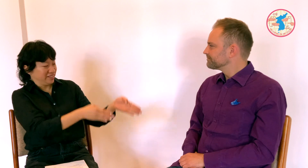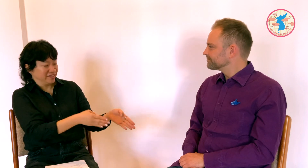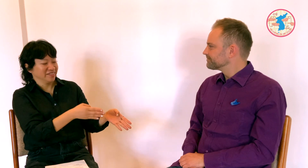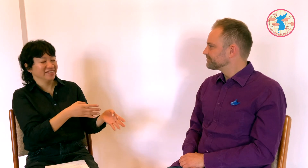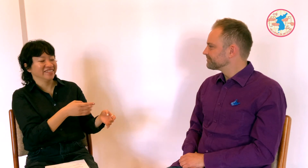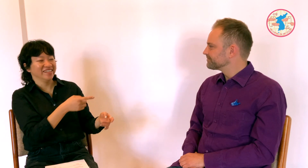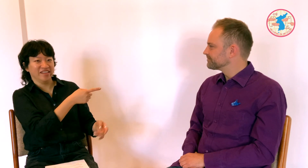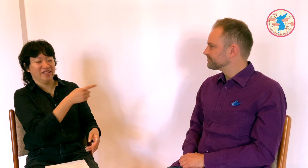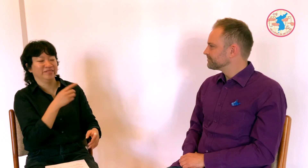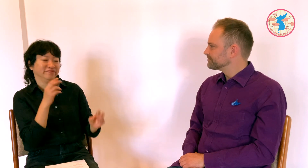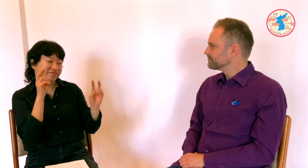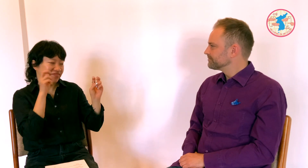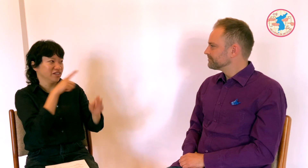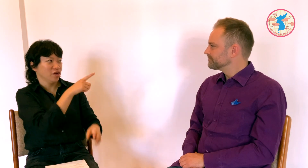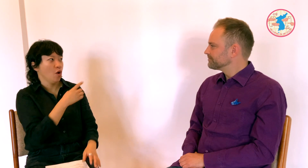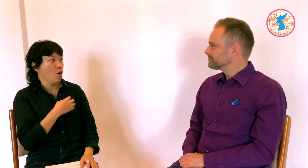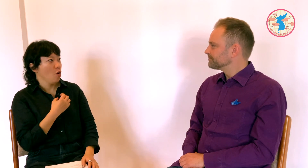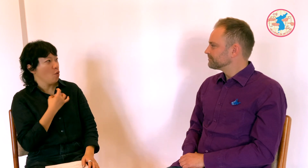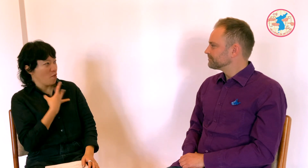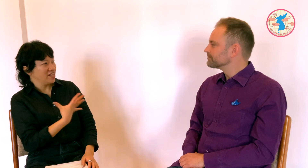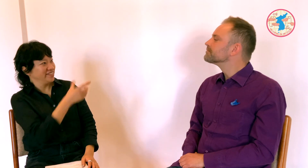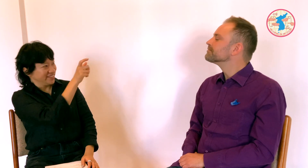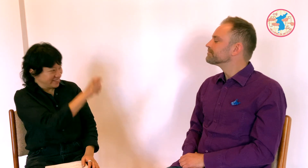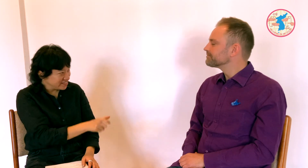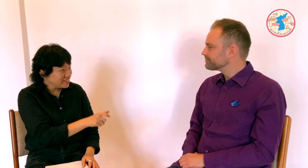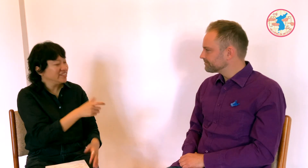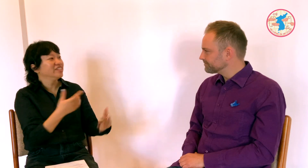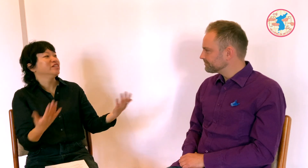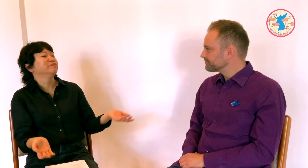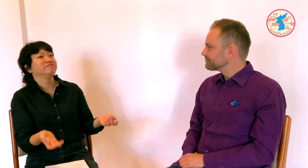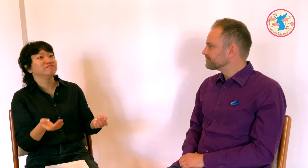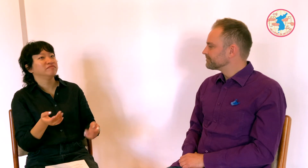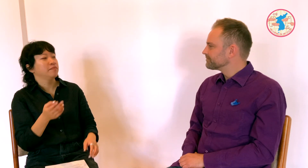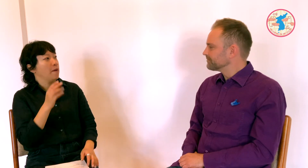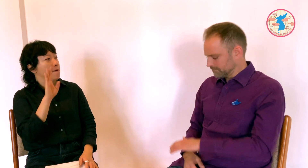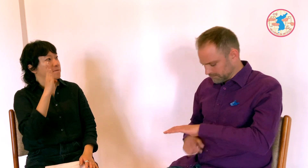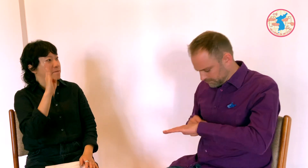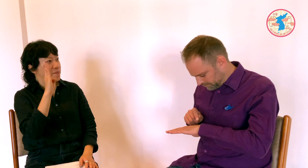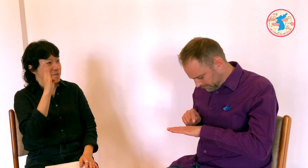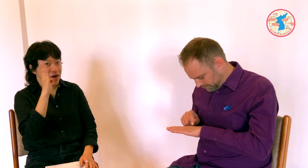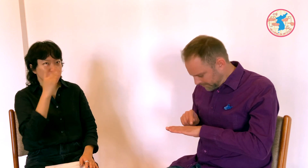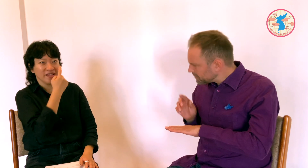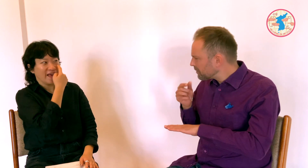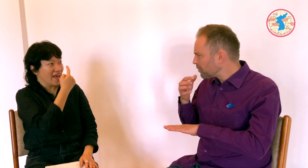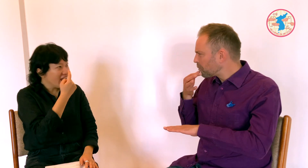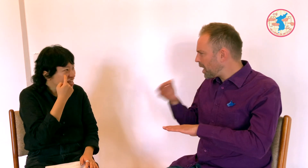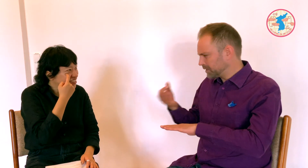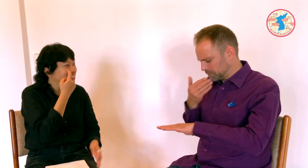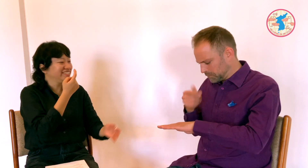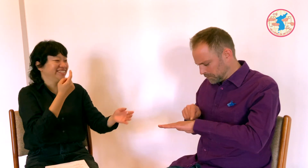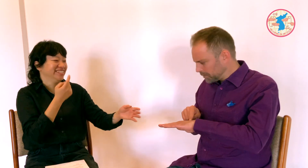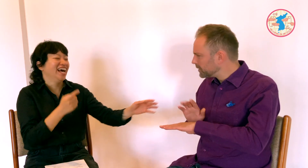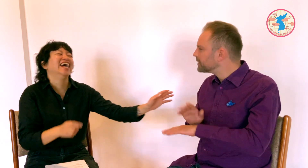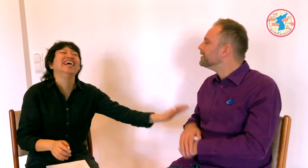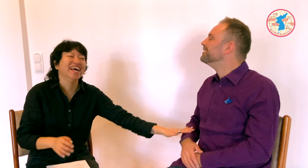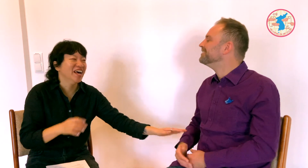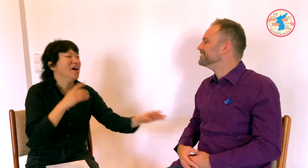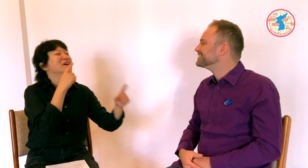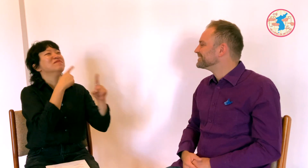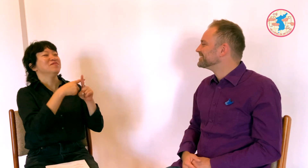Hyemi: So well, now as we all can already see, you are a white (or Caucasian) man with blue eyes. Robert: Nah, my hand isn't that white. Just kidding.